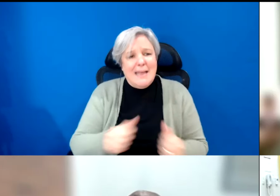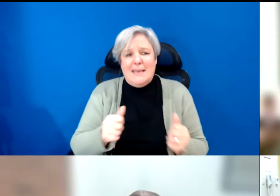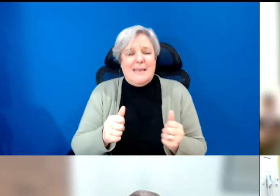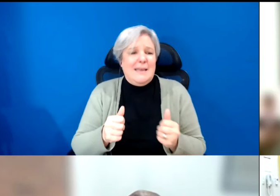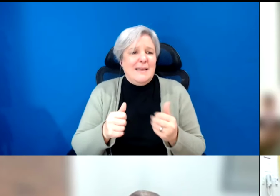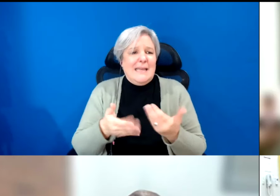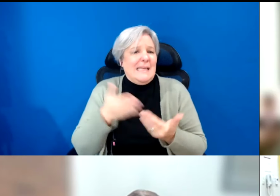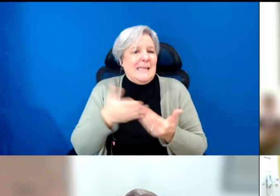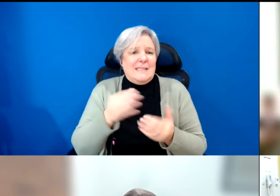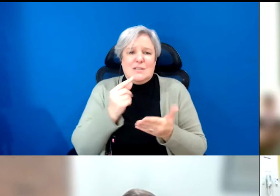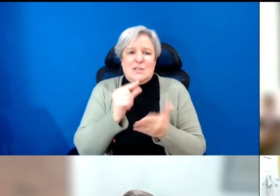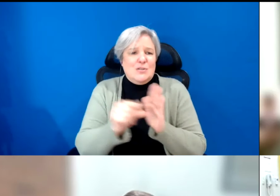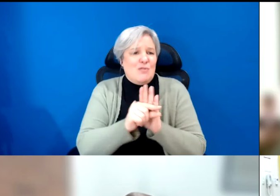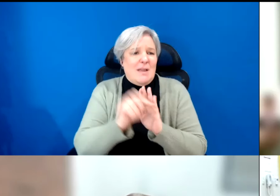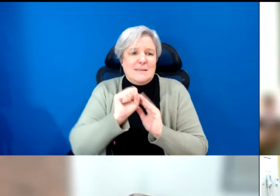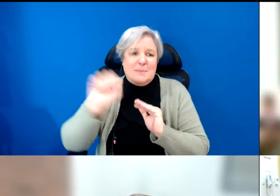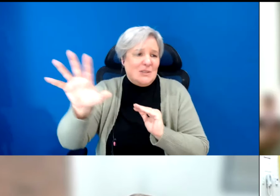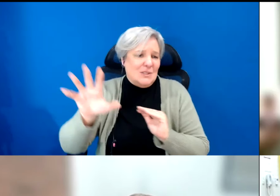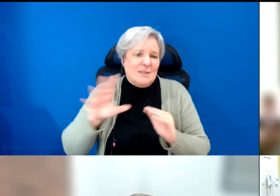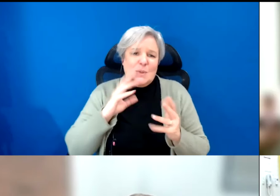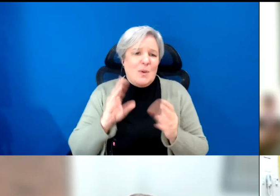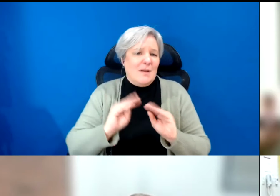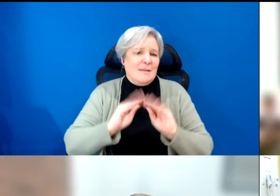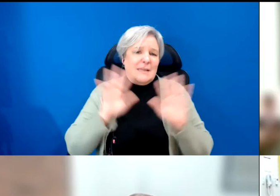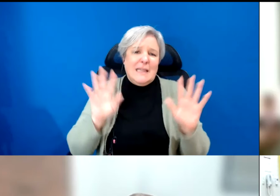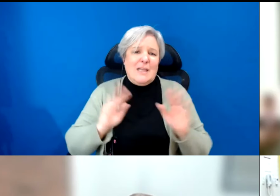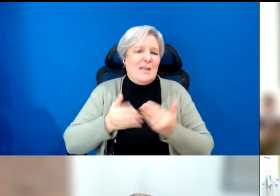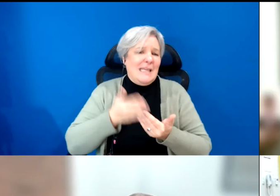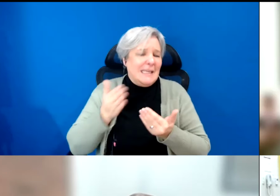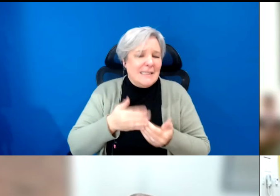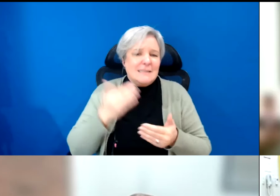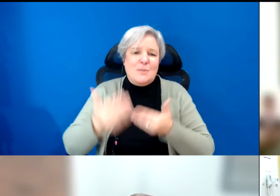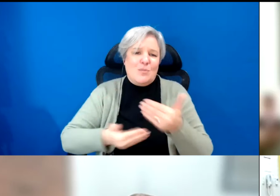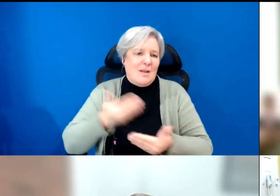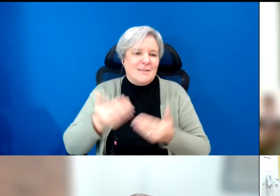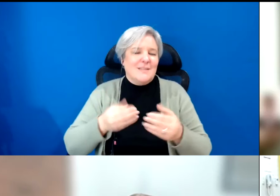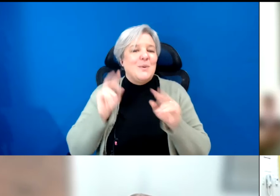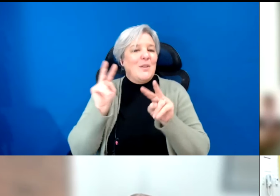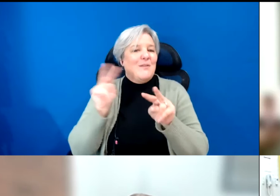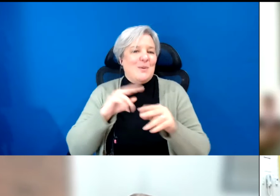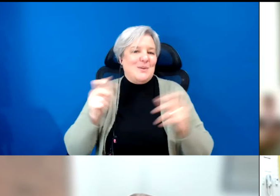grade submission process so we can all go forward to the holiday break.